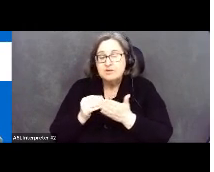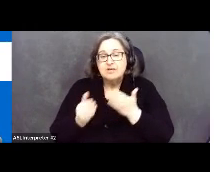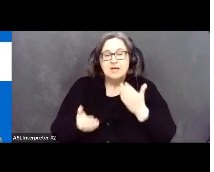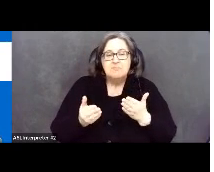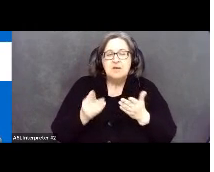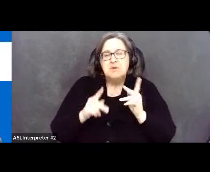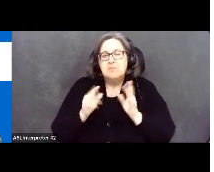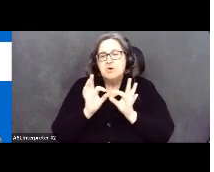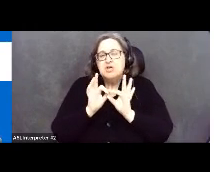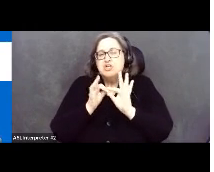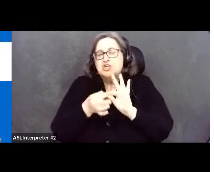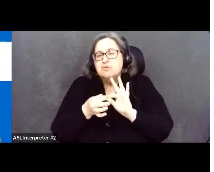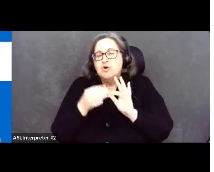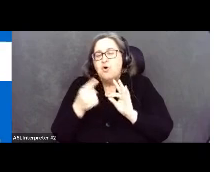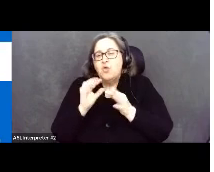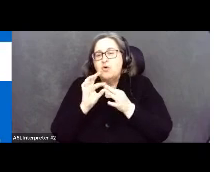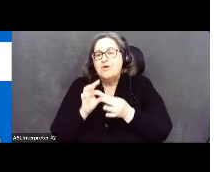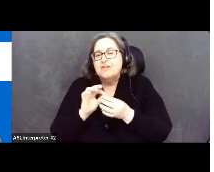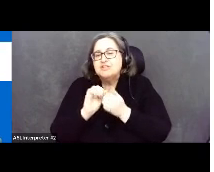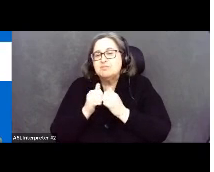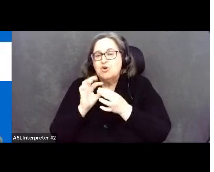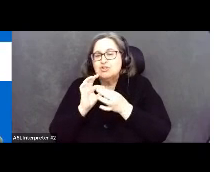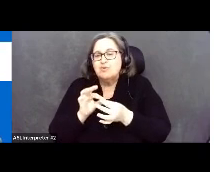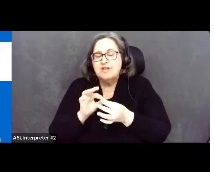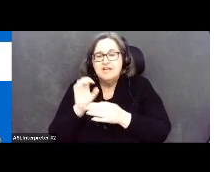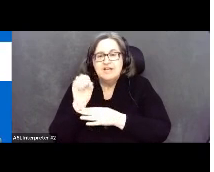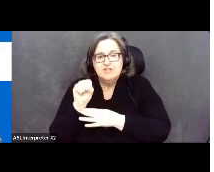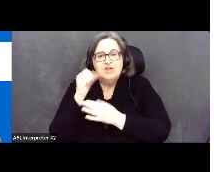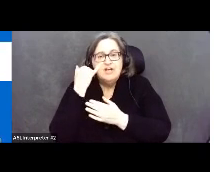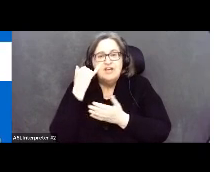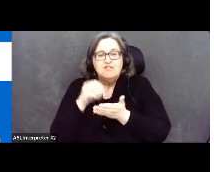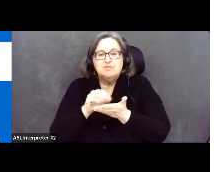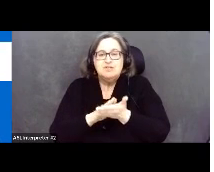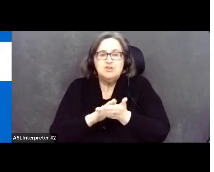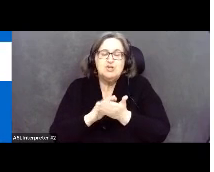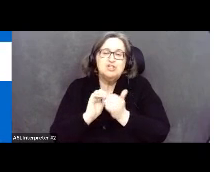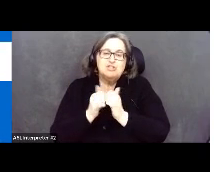to apply only to sports related concussions if it is embedded in the sports related concussion laws.